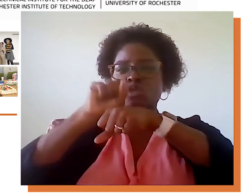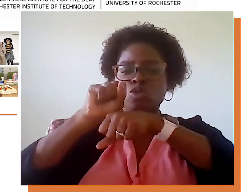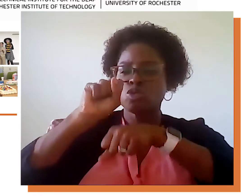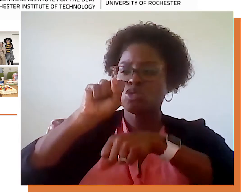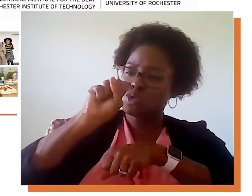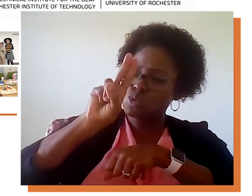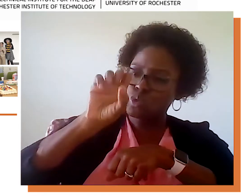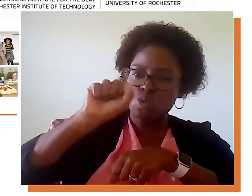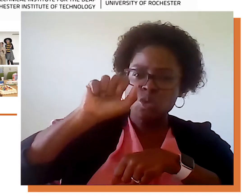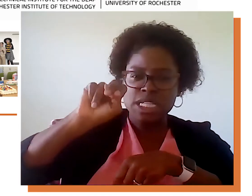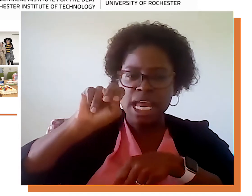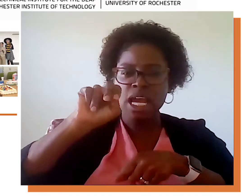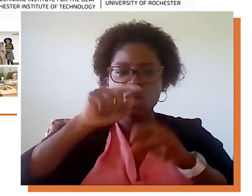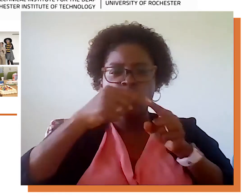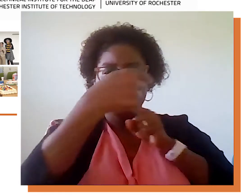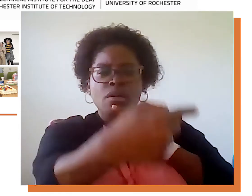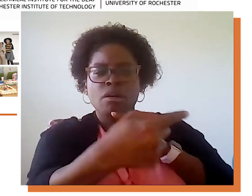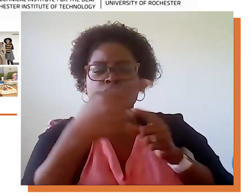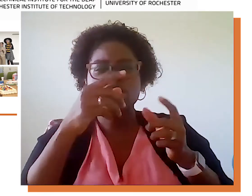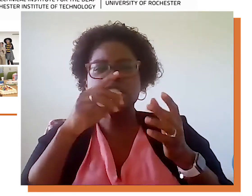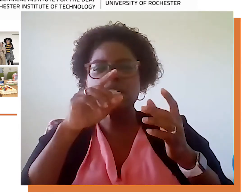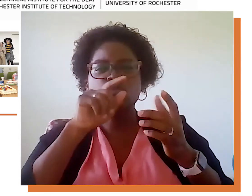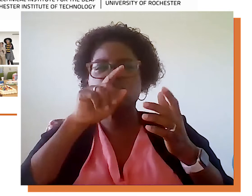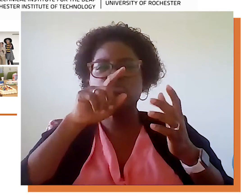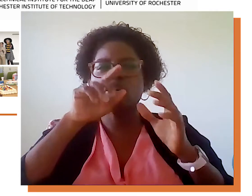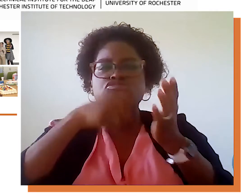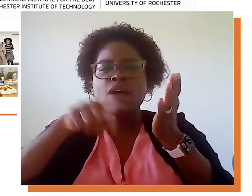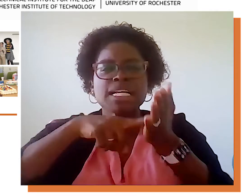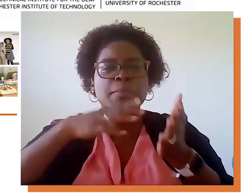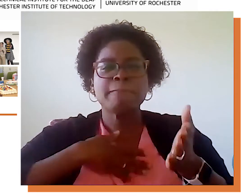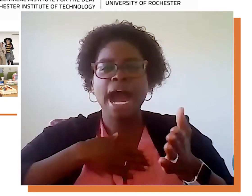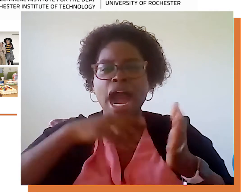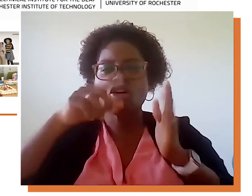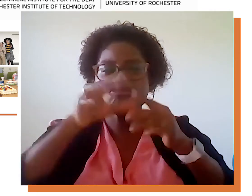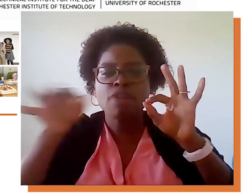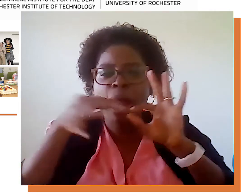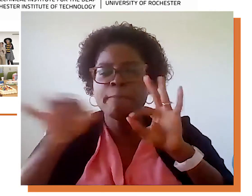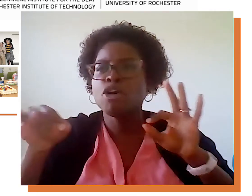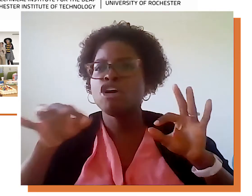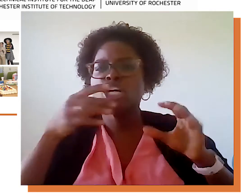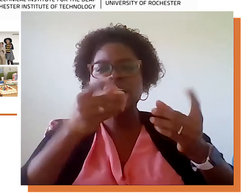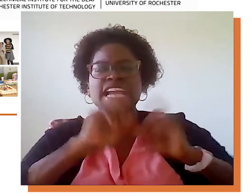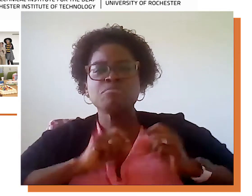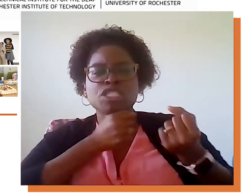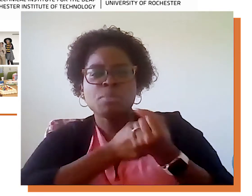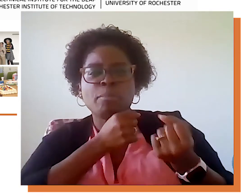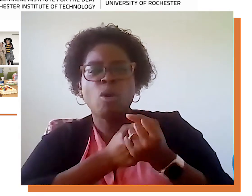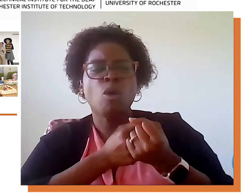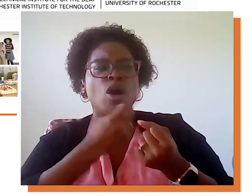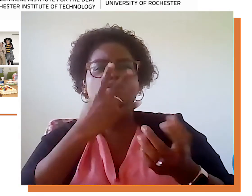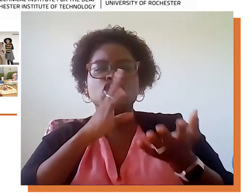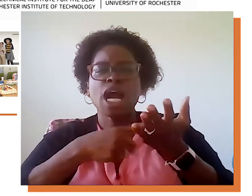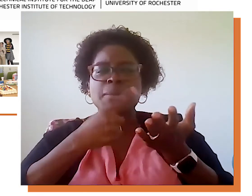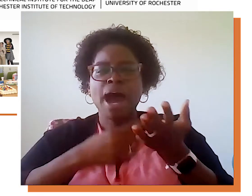Susan sat across from me. Other close friends and researchers sat across from me. Everyone gave me support,